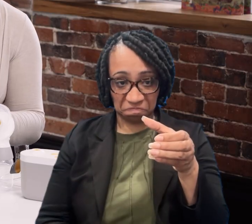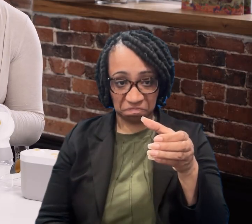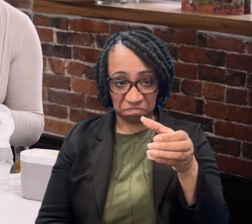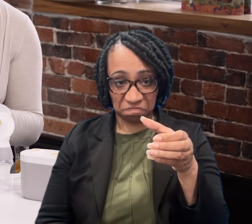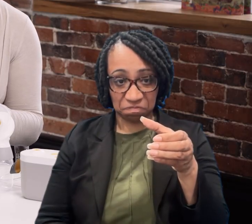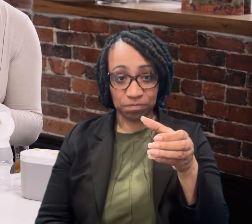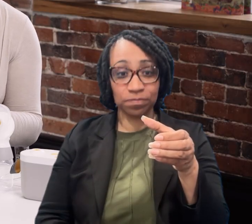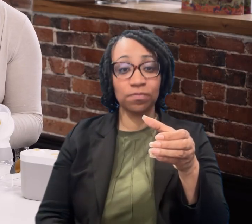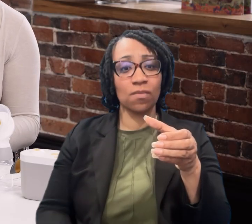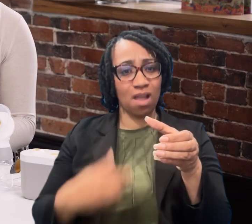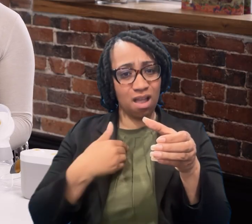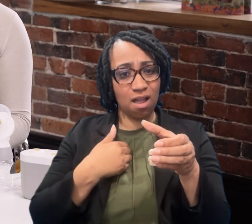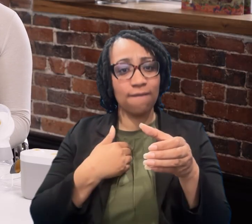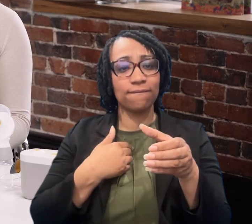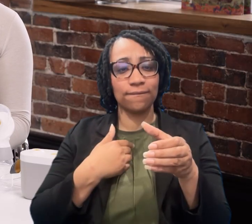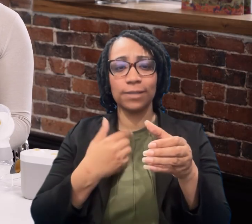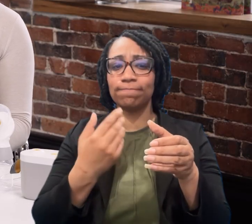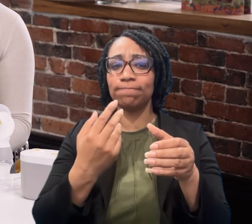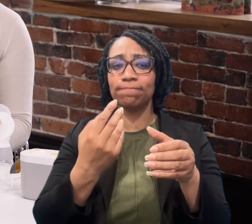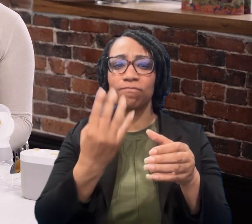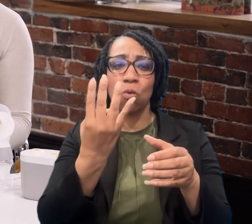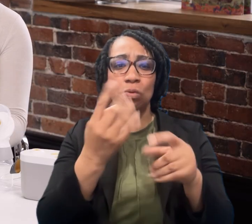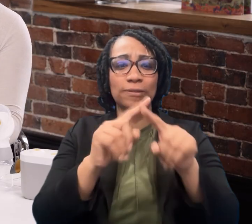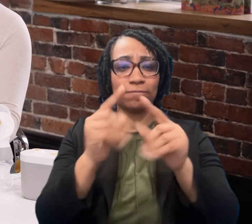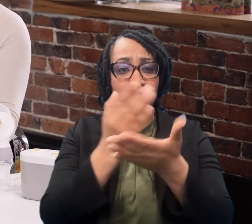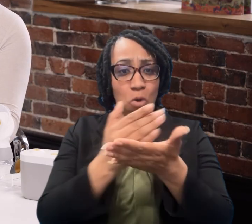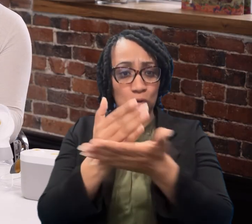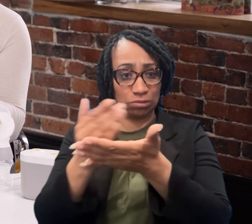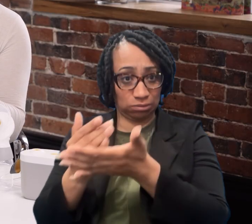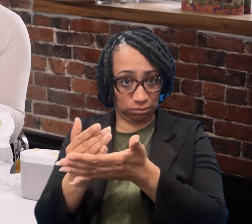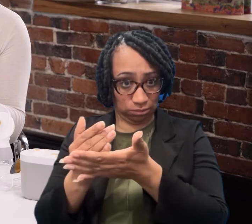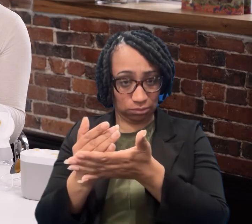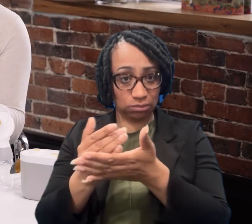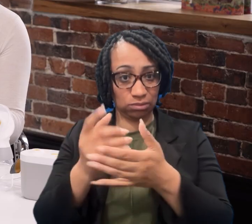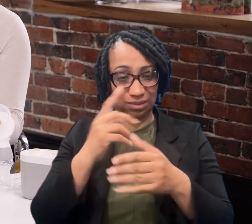But for pumping itself, you're only going to have four parts to the collection kit.